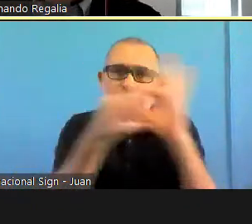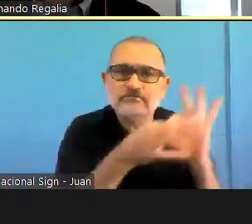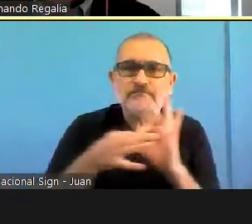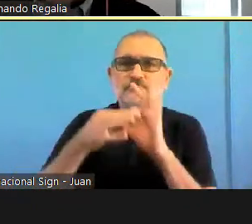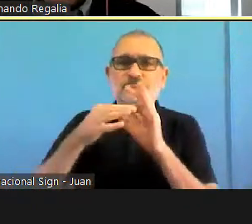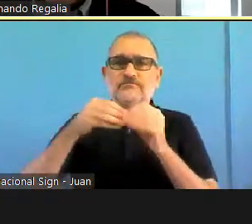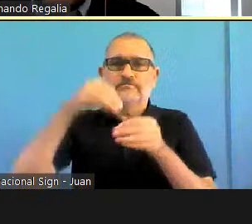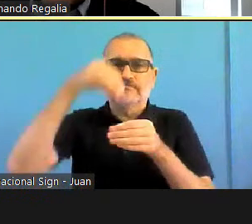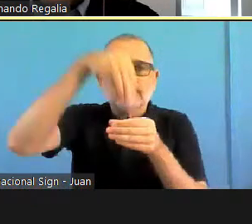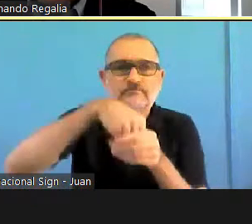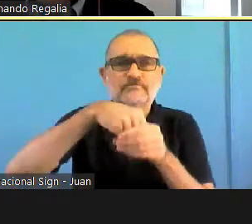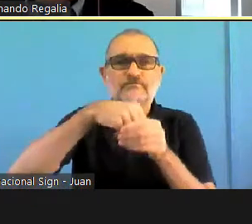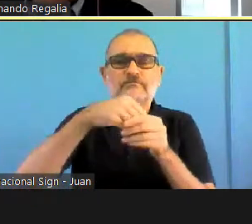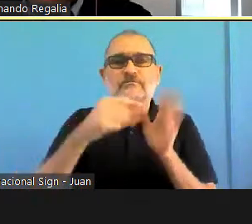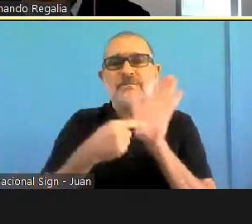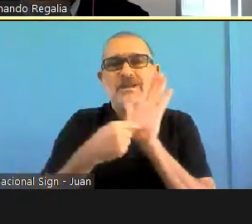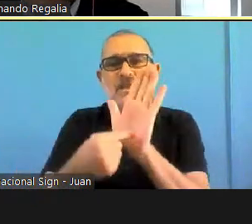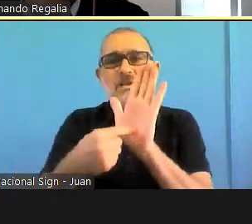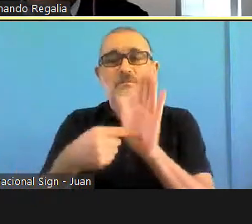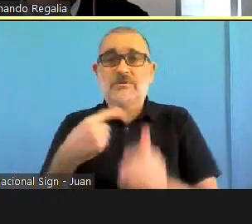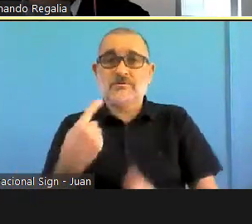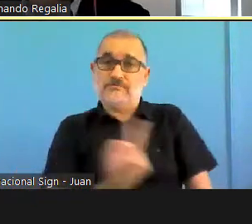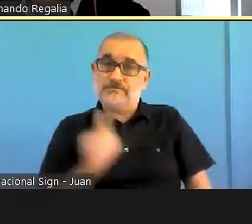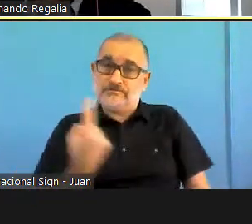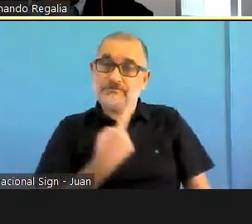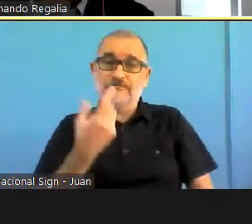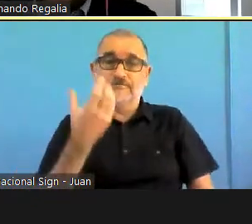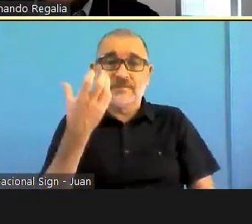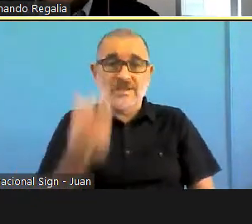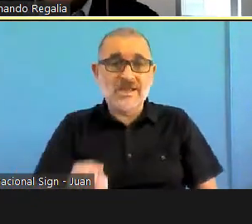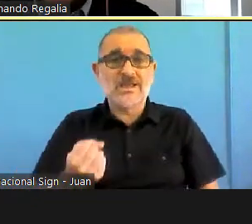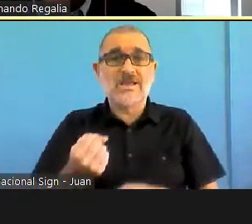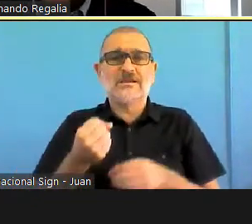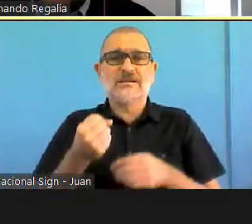in strengthening the linkages between the primary care facilities and hospitals